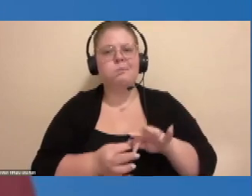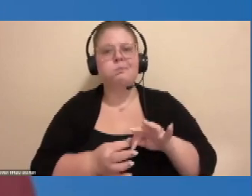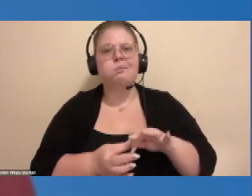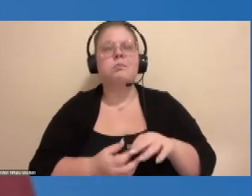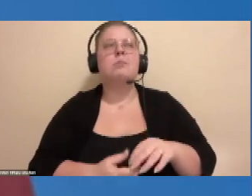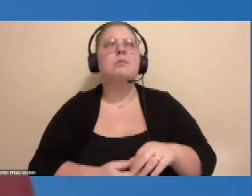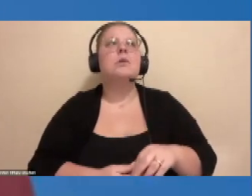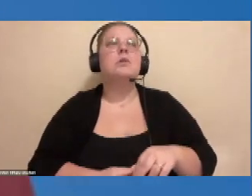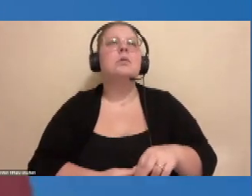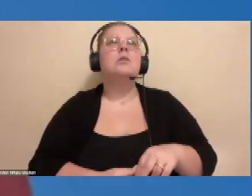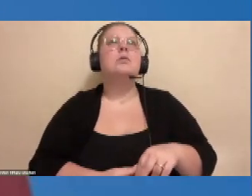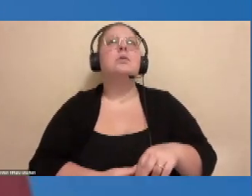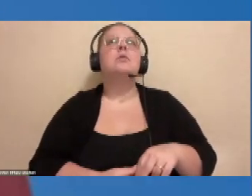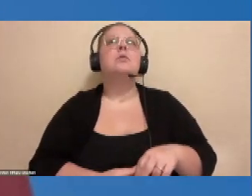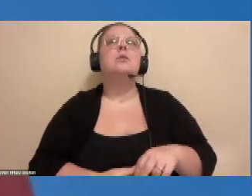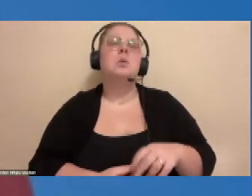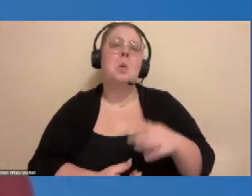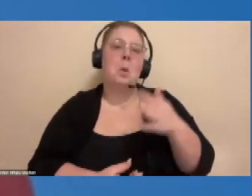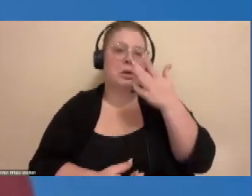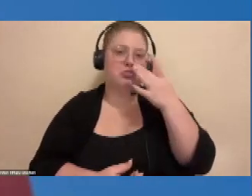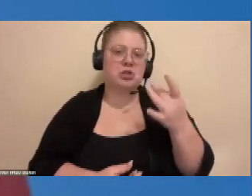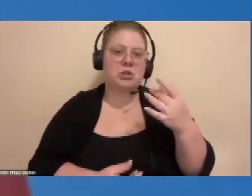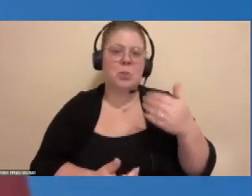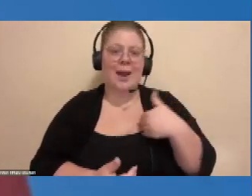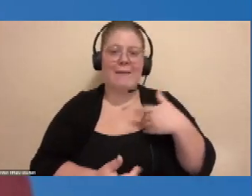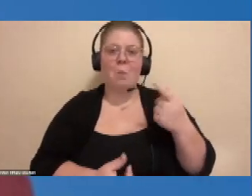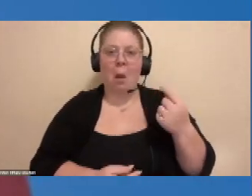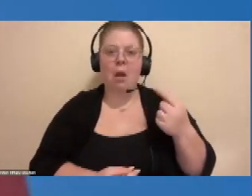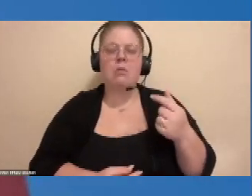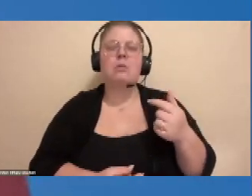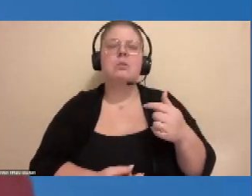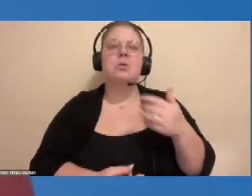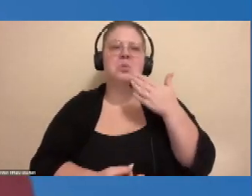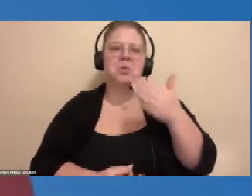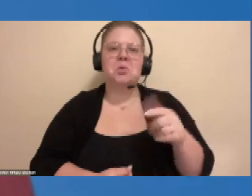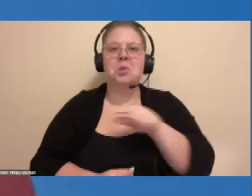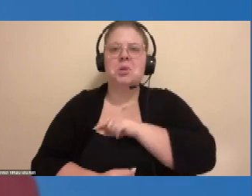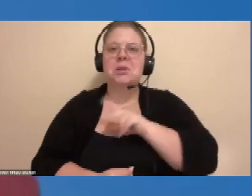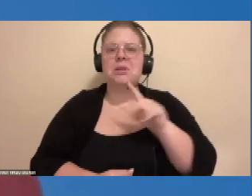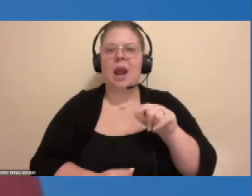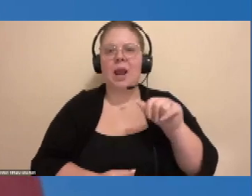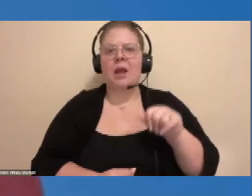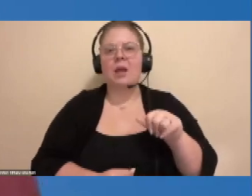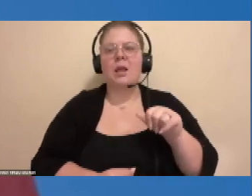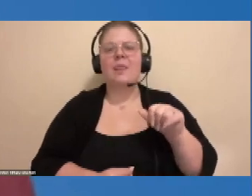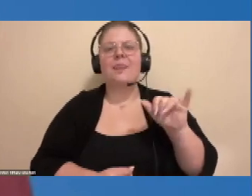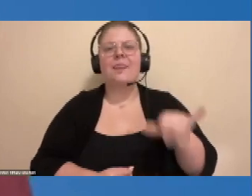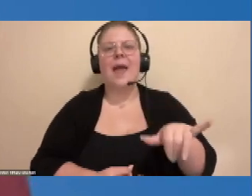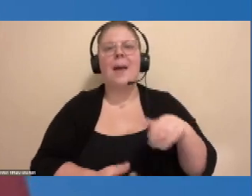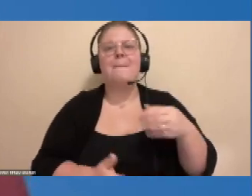interesting to have is good data on the money follows the person program,